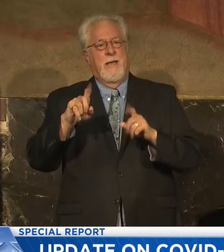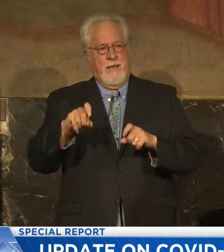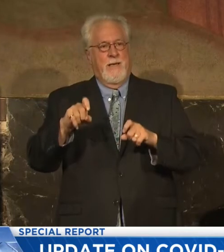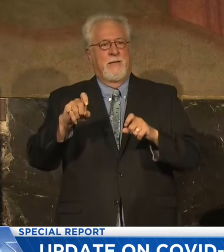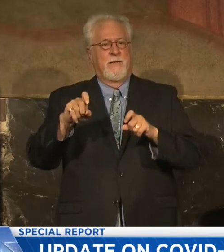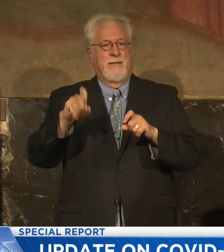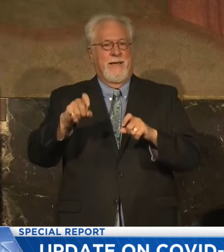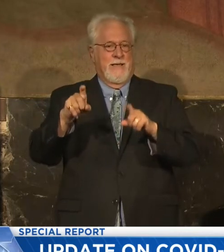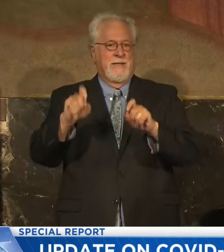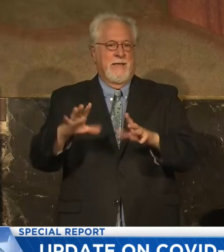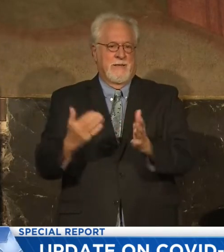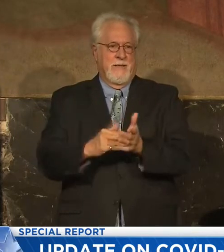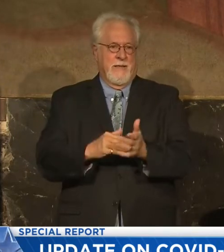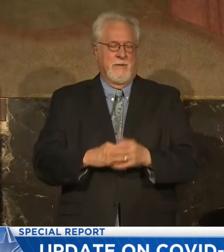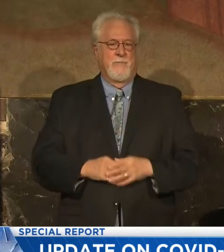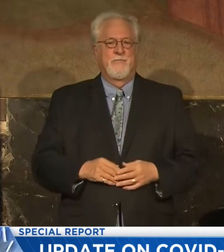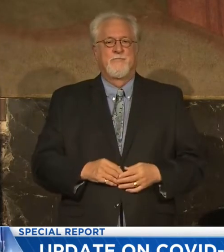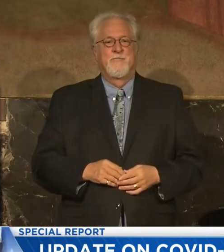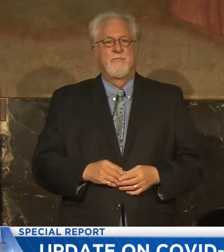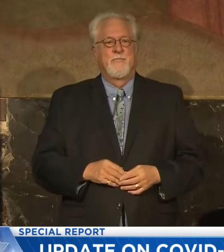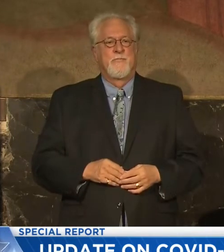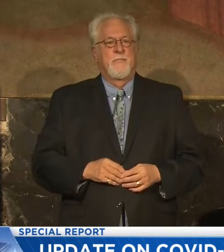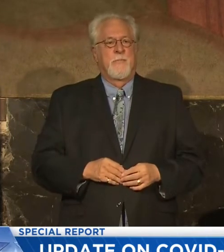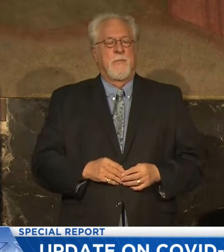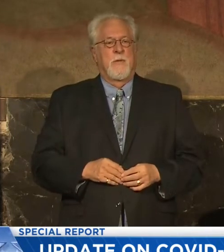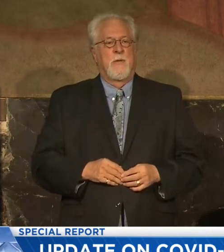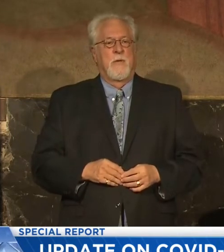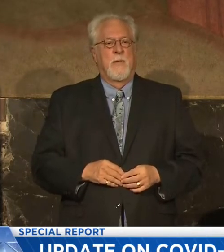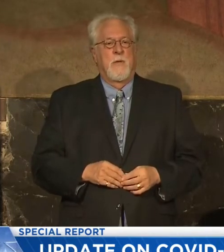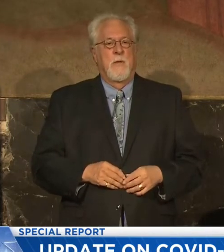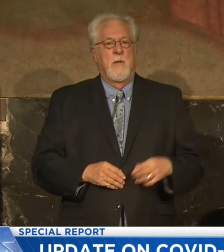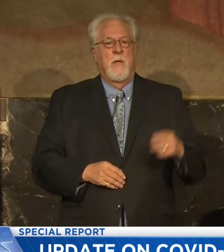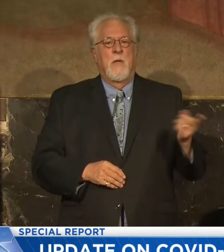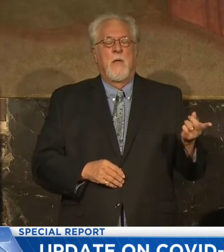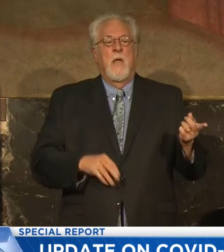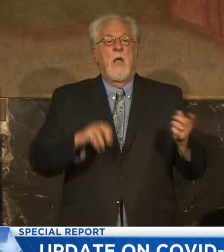AND SO IF YOU TEST NEGATIVE BUT THEN SUBSEQUENTLY DEVELOP SYMPTOMS THAT ARE CONSISTENT